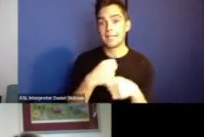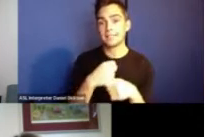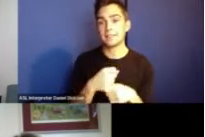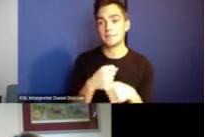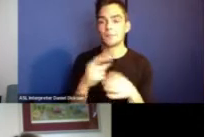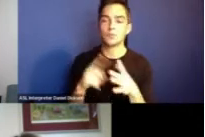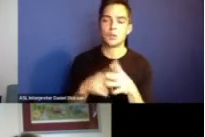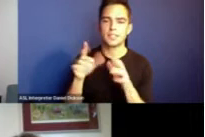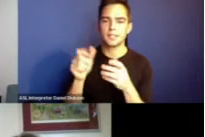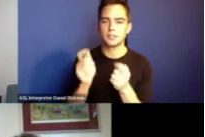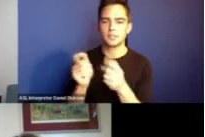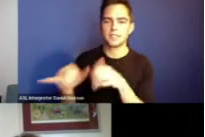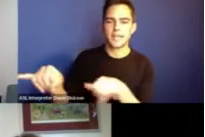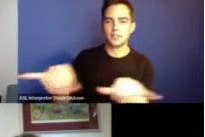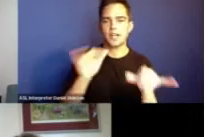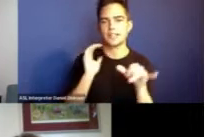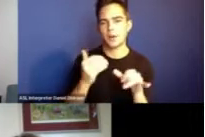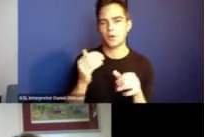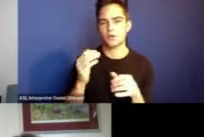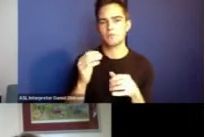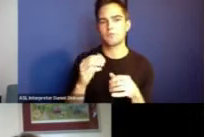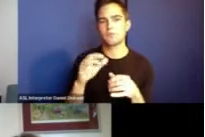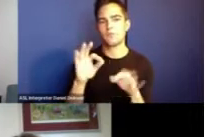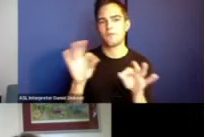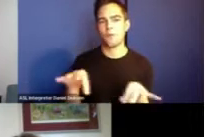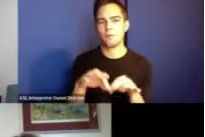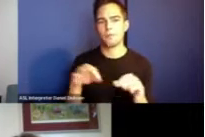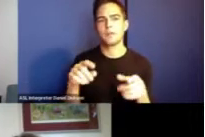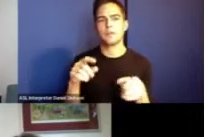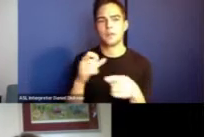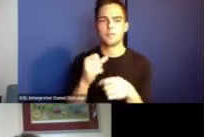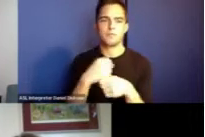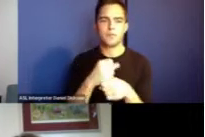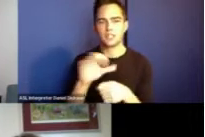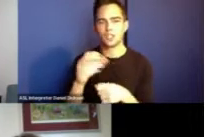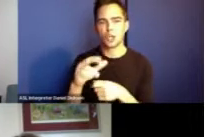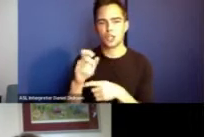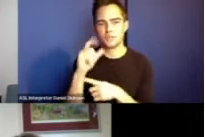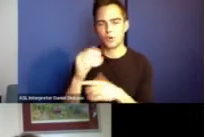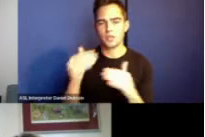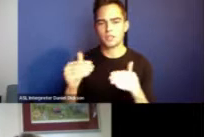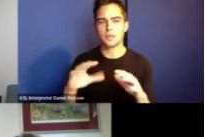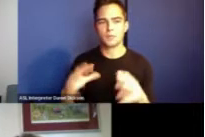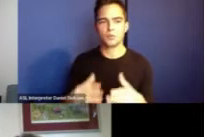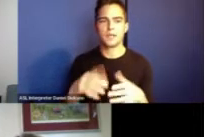standardize our forms. So we created charters for each of the subgroups. We create a dataset briefs for each of the set or